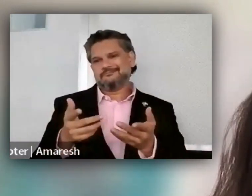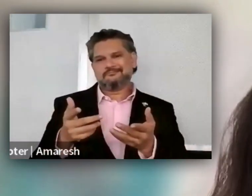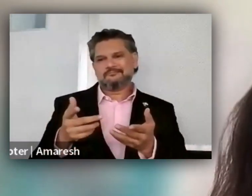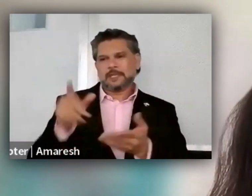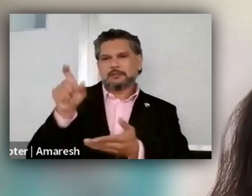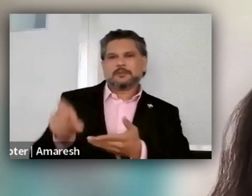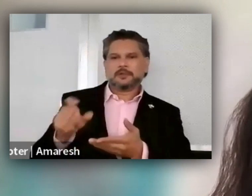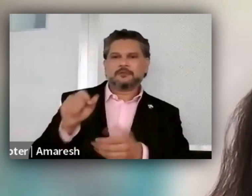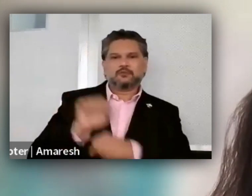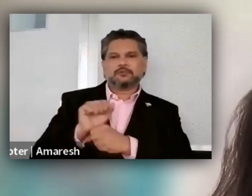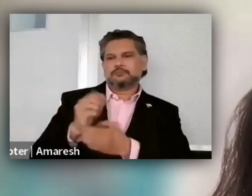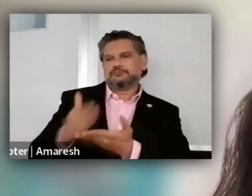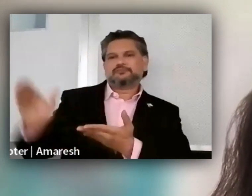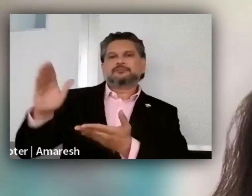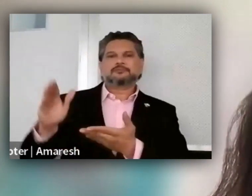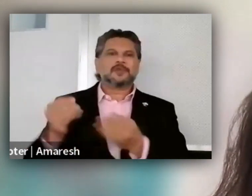we're giving a place that is accessible to all?